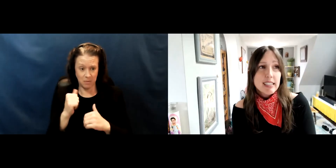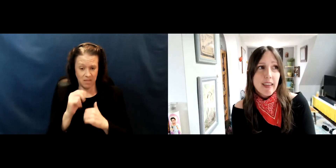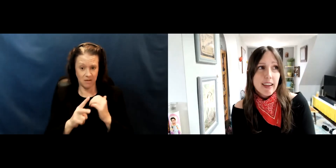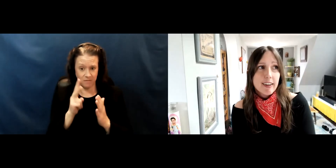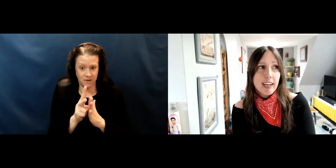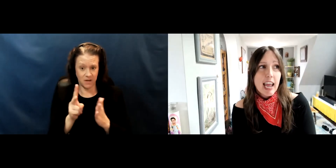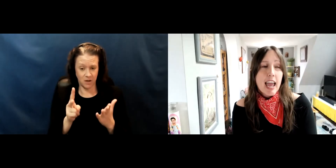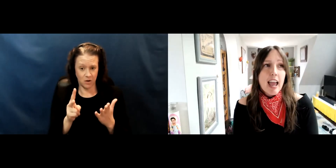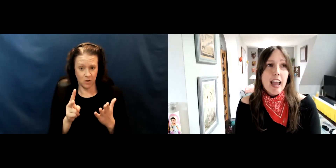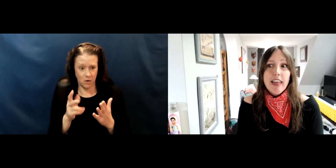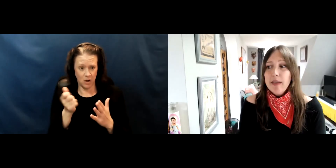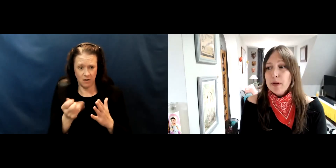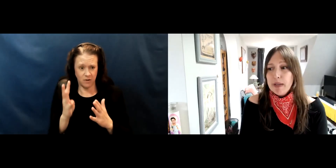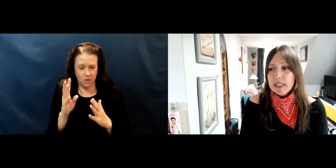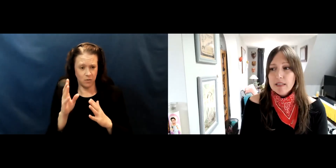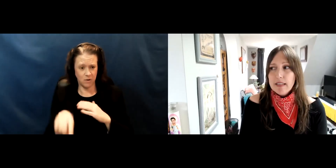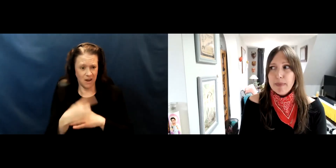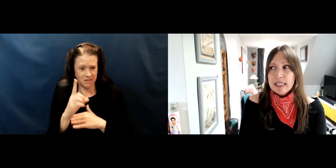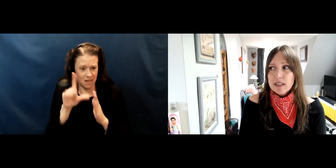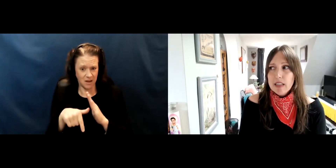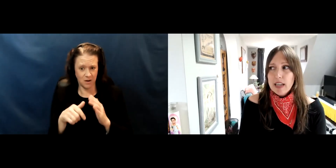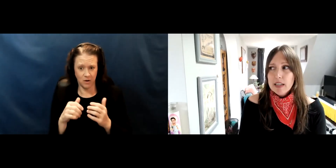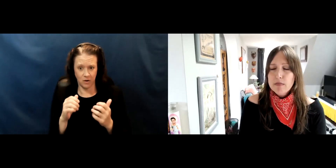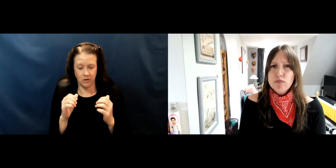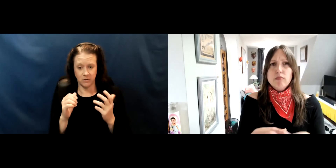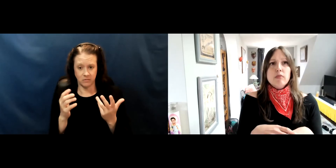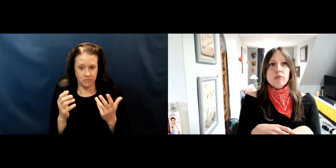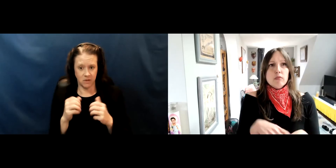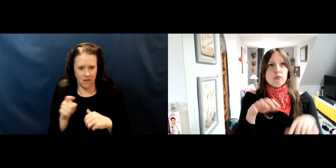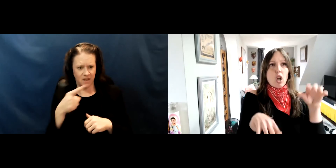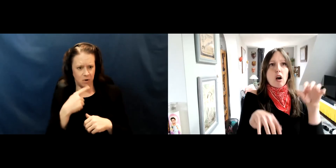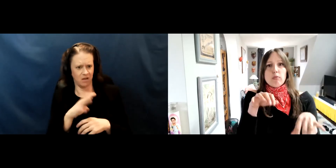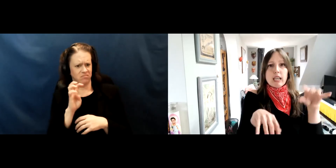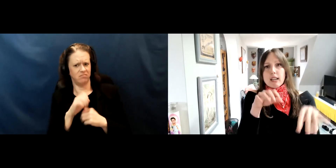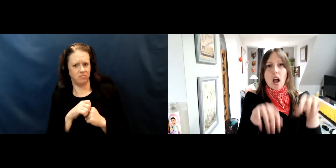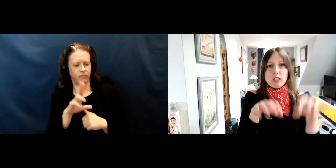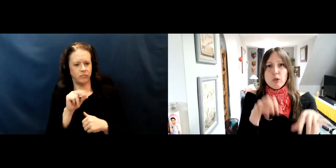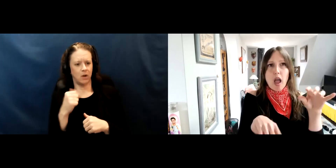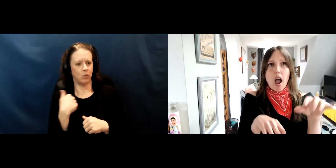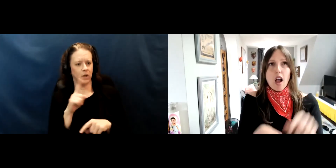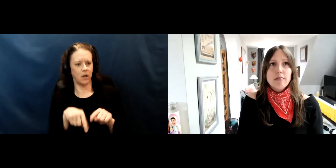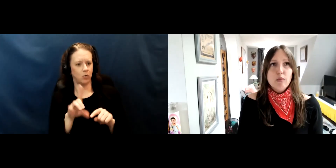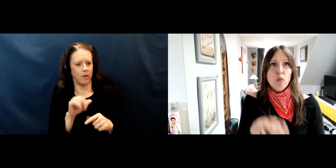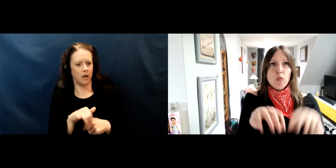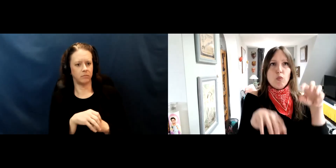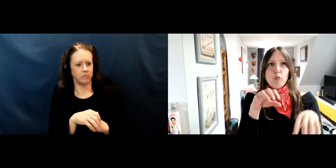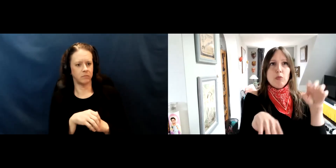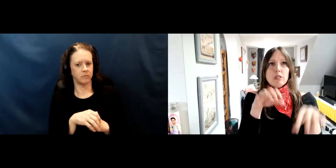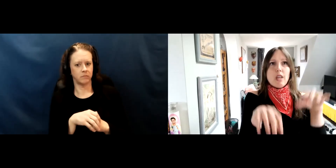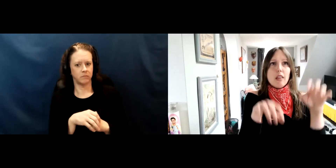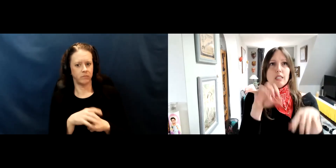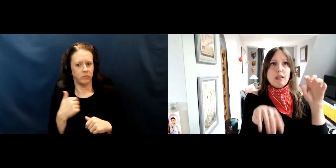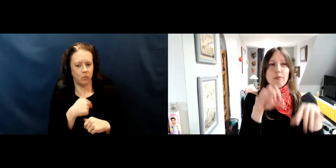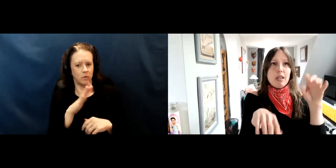possible that you can send me the video a few days later? And they